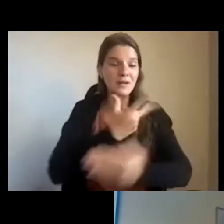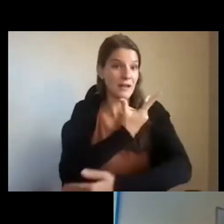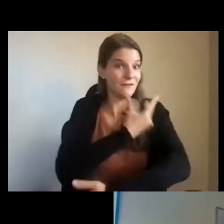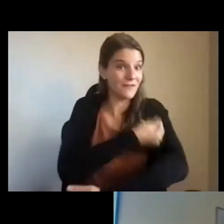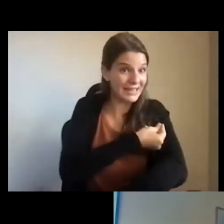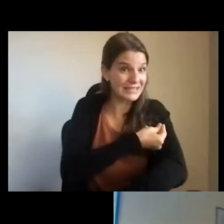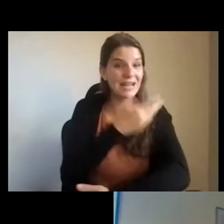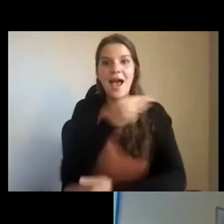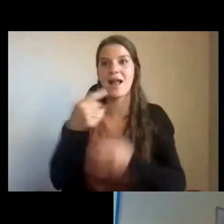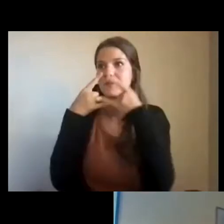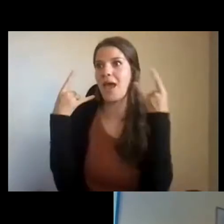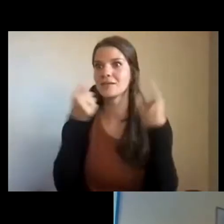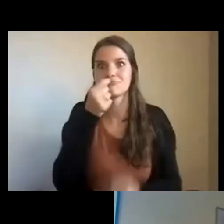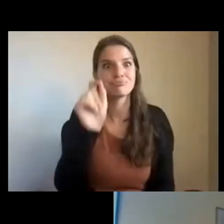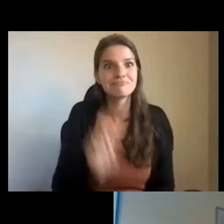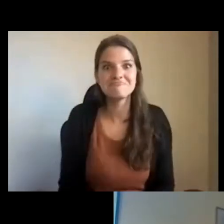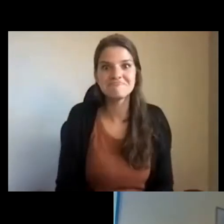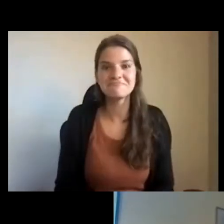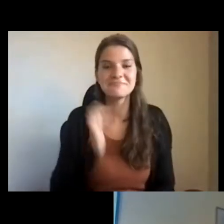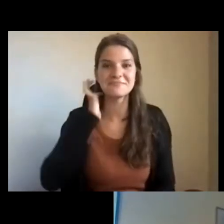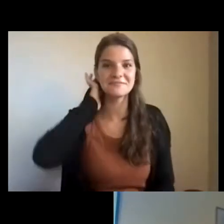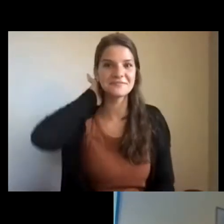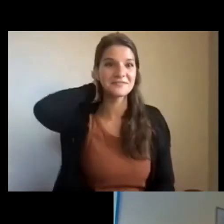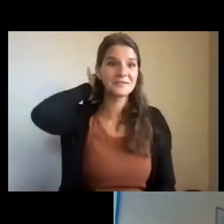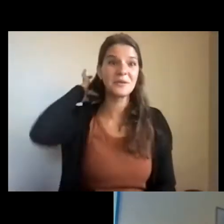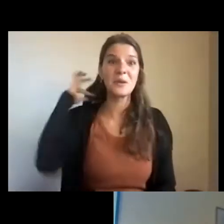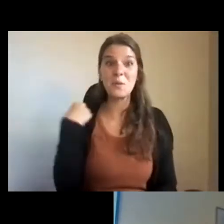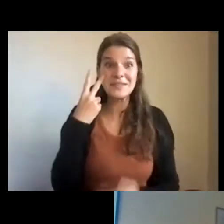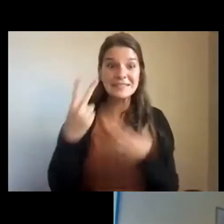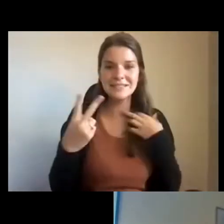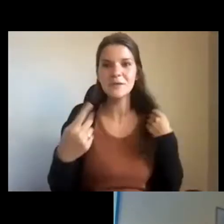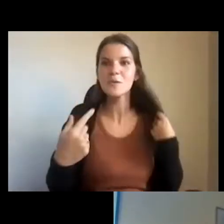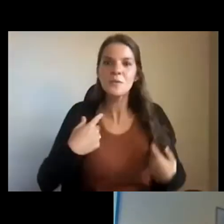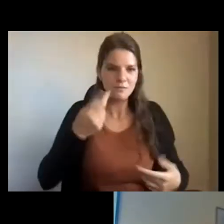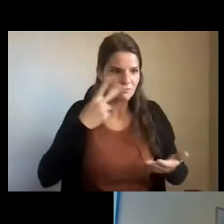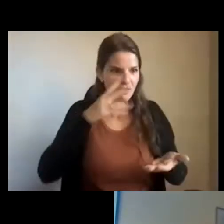and keeping a mask on. Then we can see that we did not have any transmission of the disease